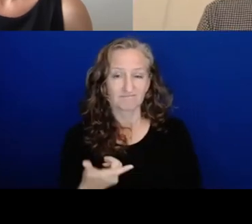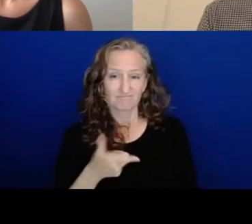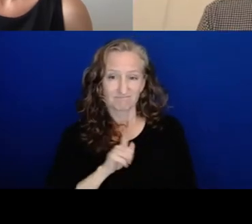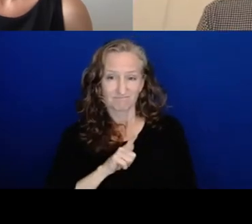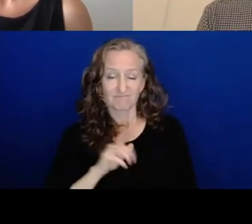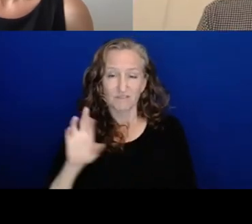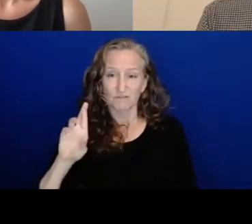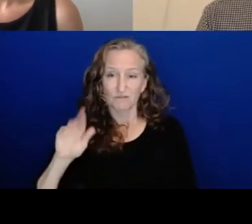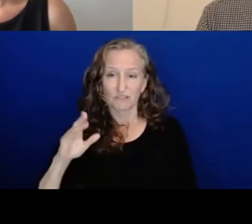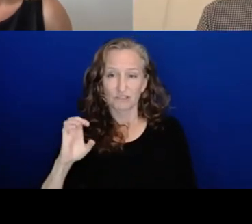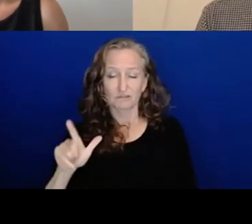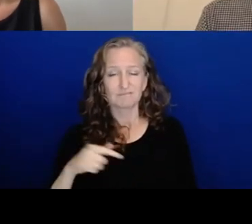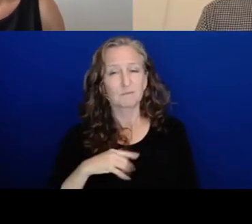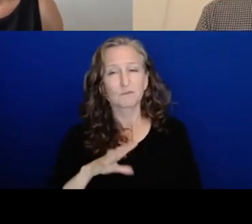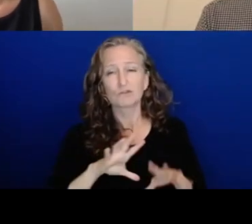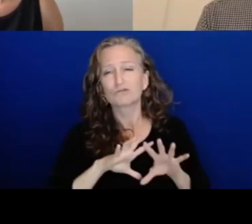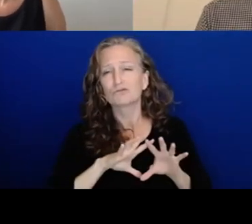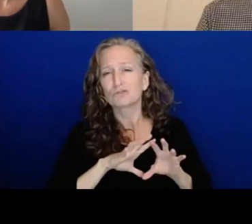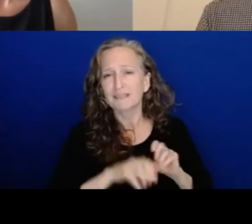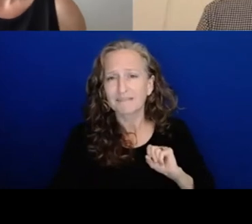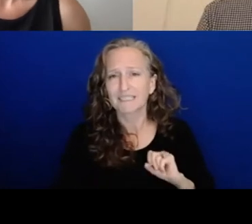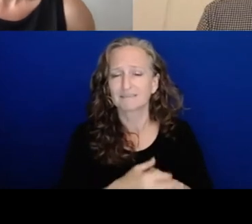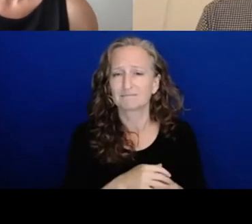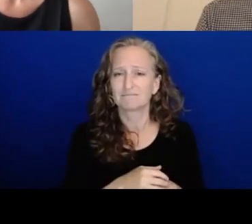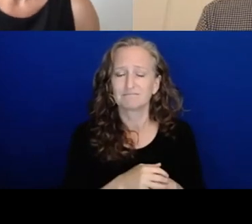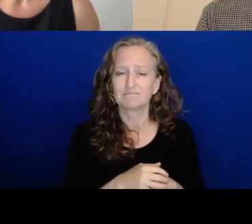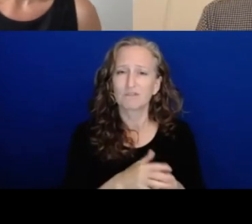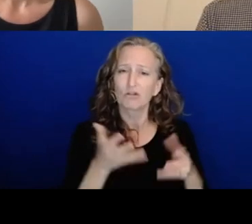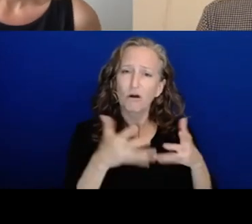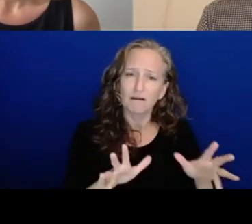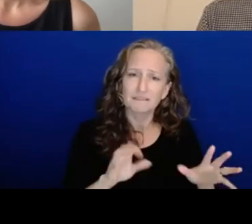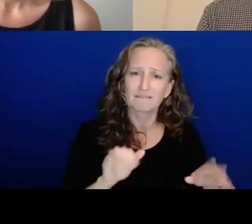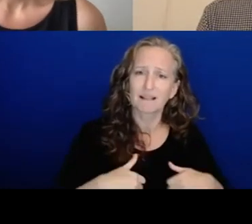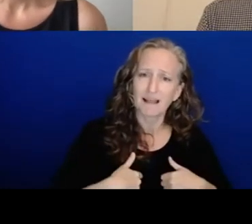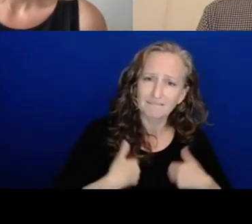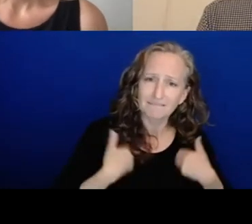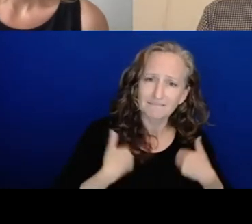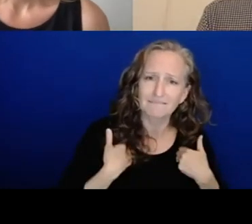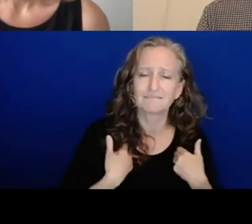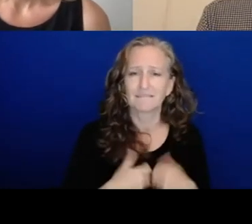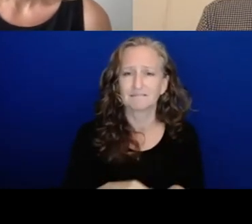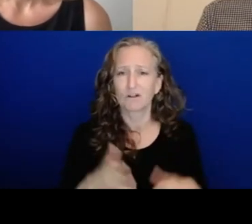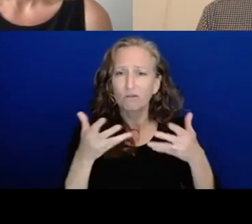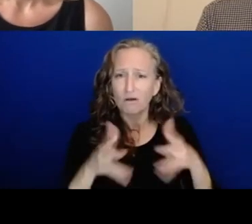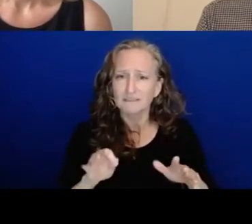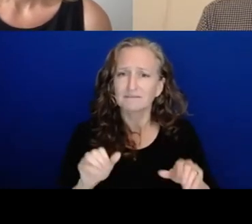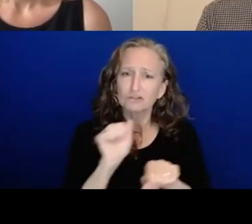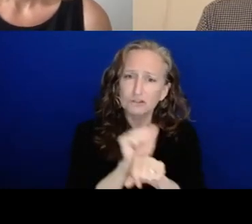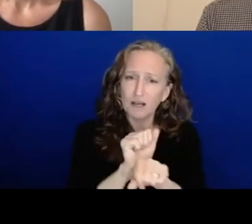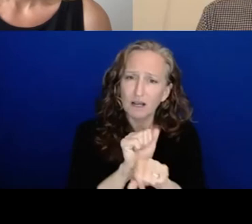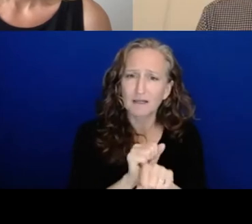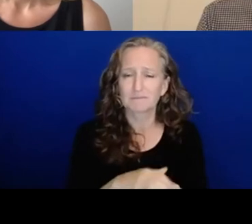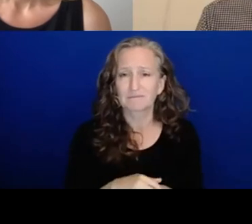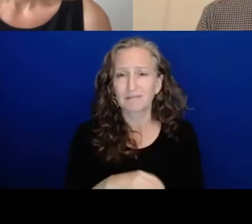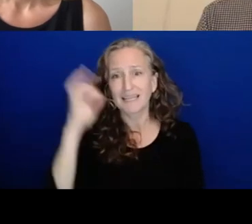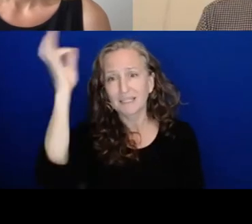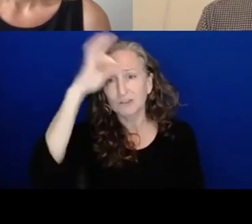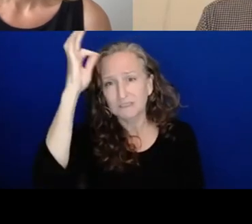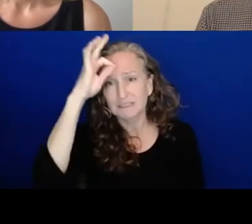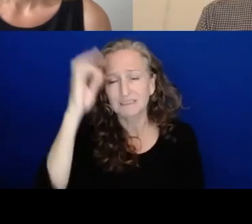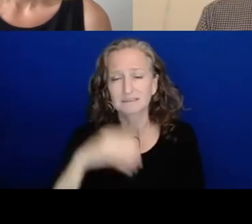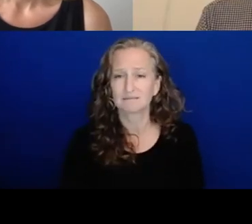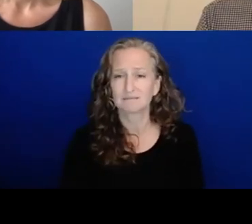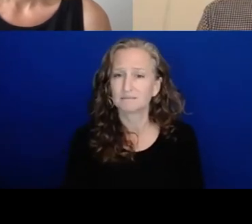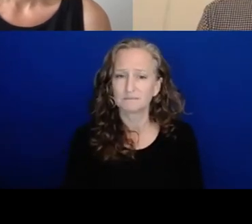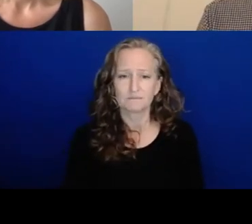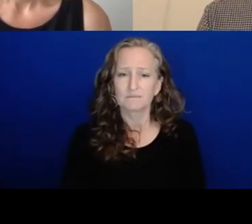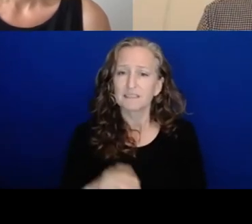the loss of jobs. Grieving the ignorance, you know? Grieving the uptick in discrimination